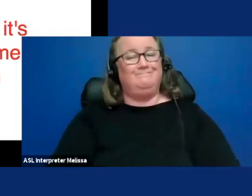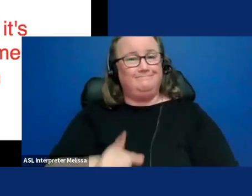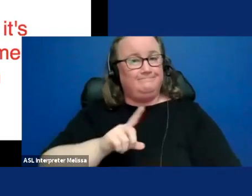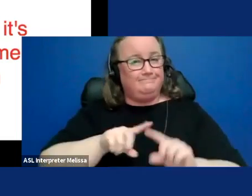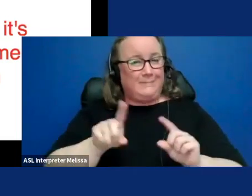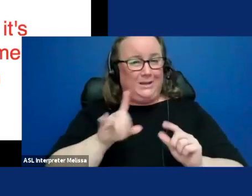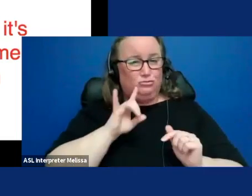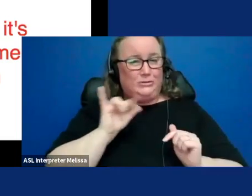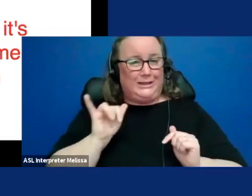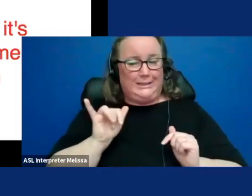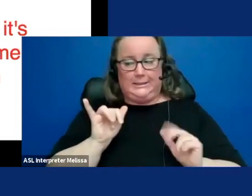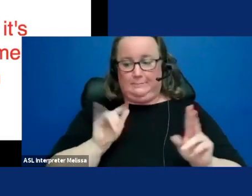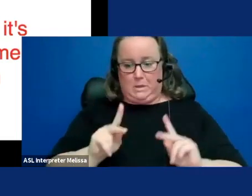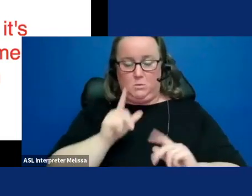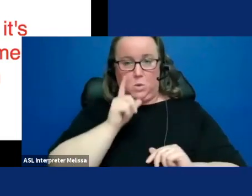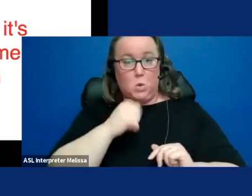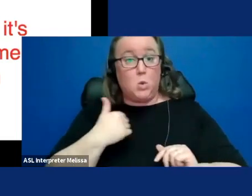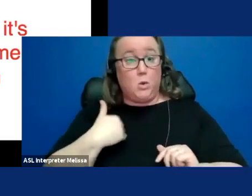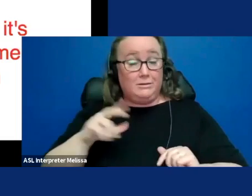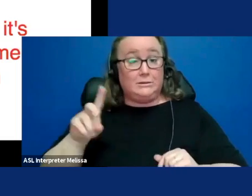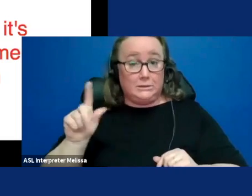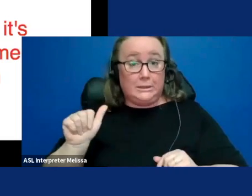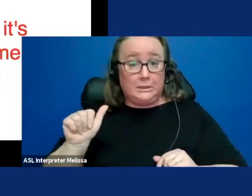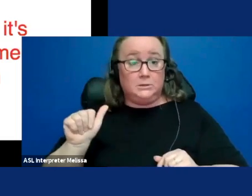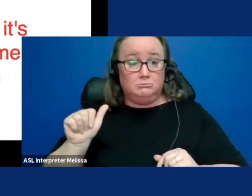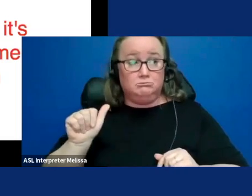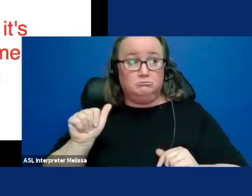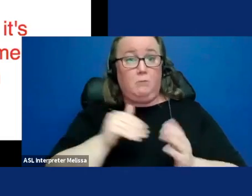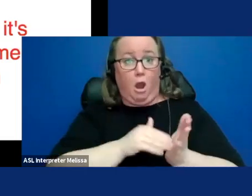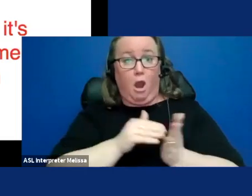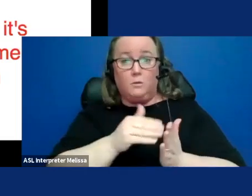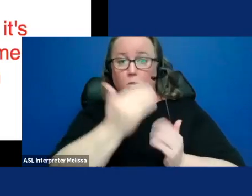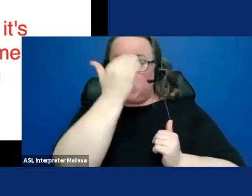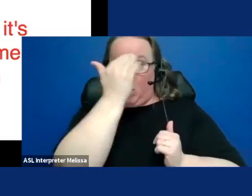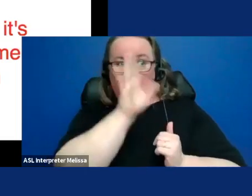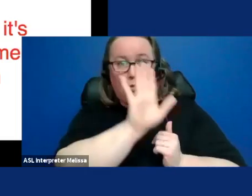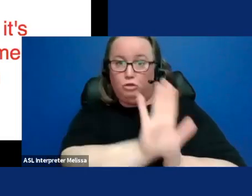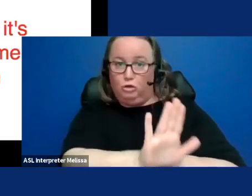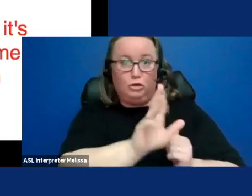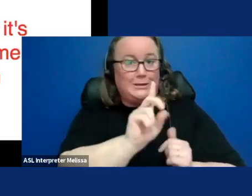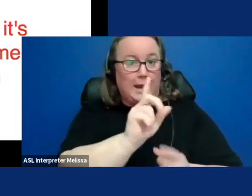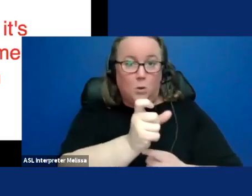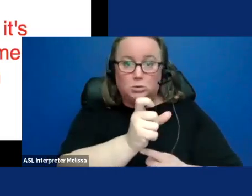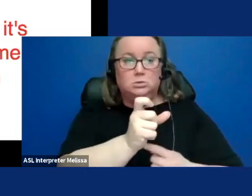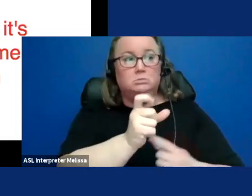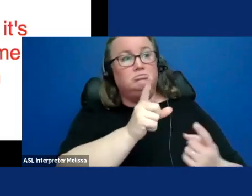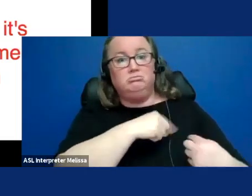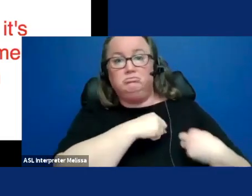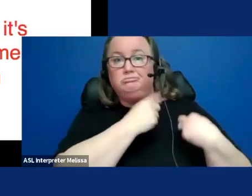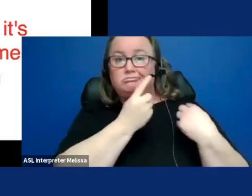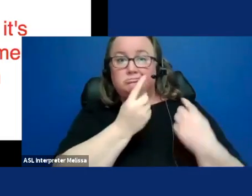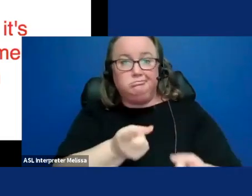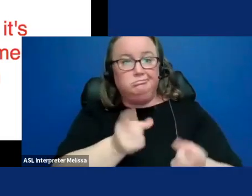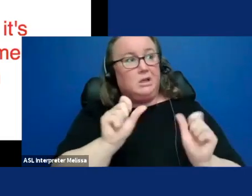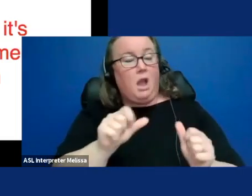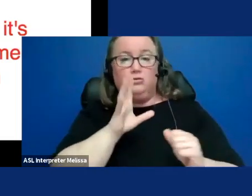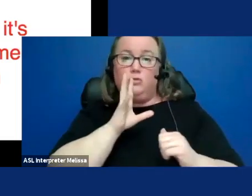people with disabilities are oftentimes aware of their diagnosis, have had the diagnosis put on them and can talk comfortably about it,